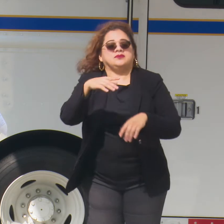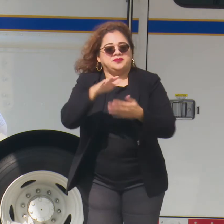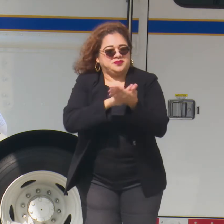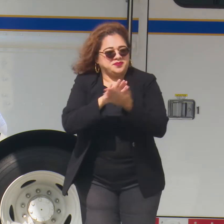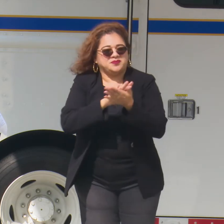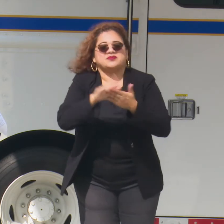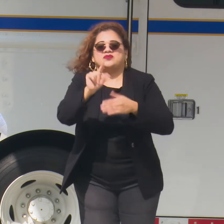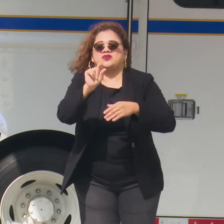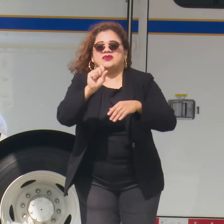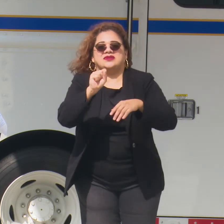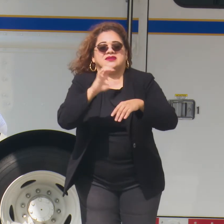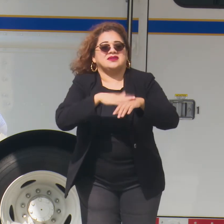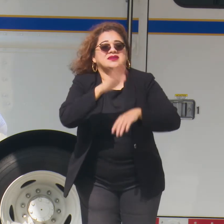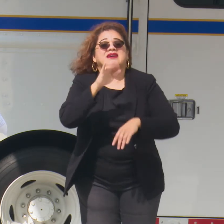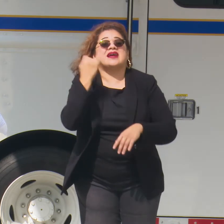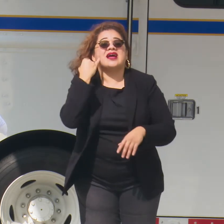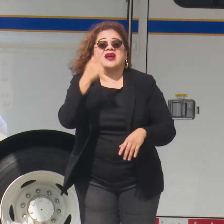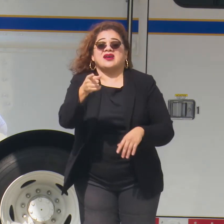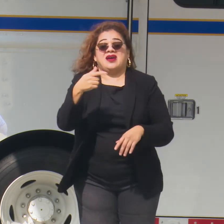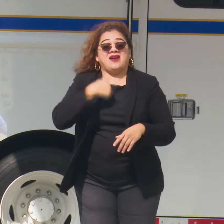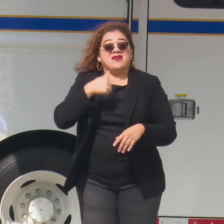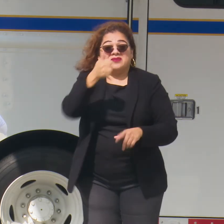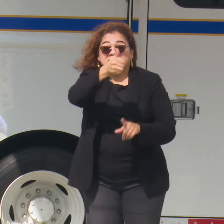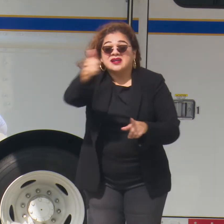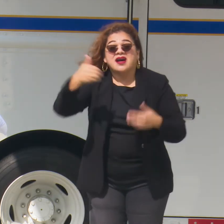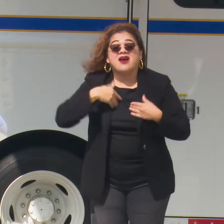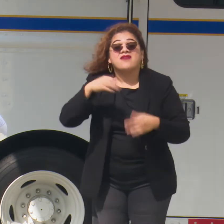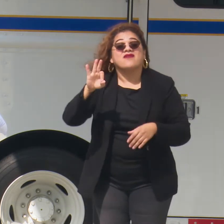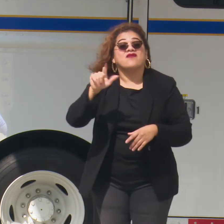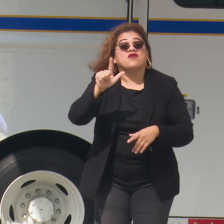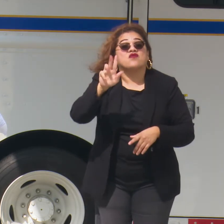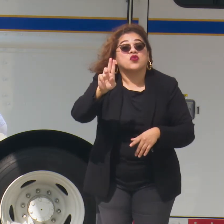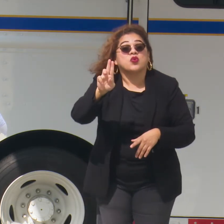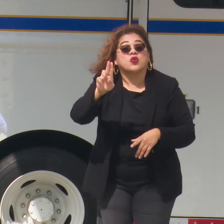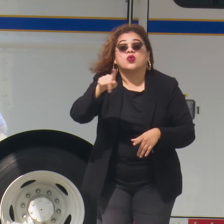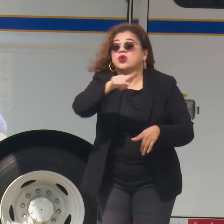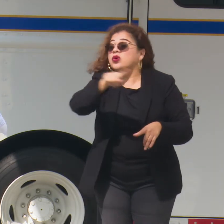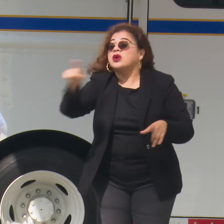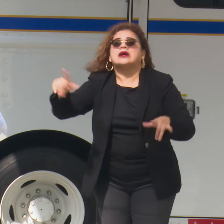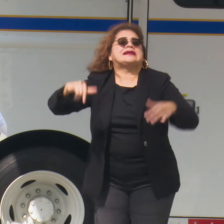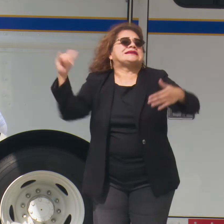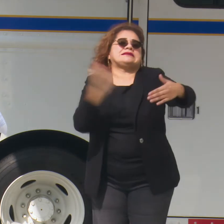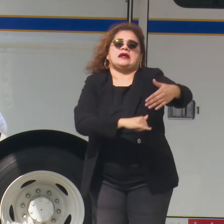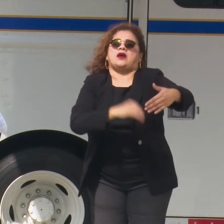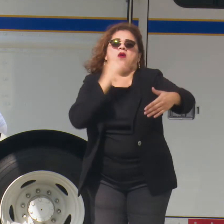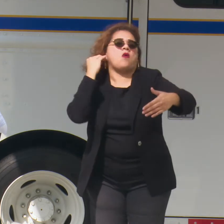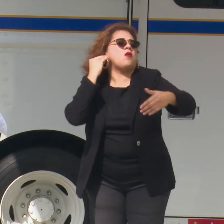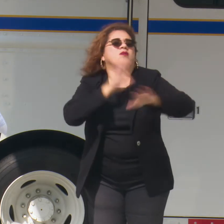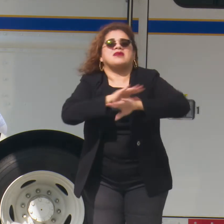COVID-19 should stay home and avoid spreading the illness to others. Always consider that you and everyone